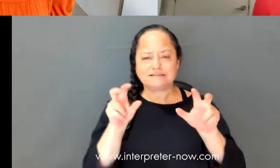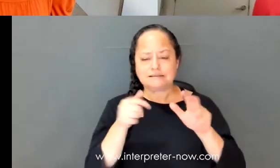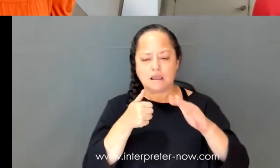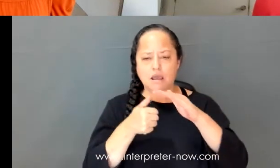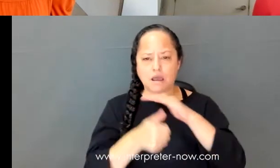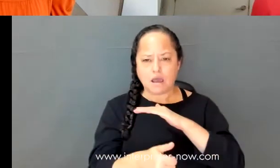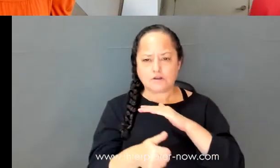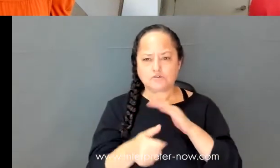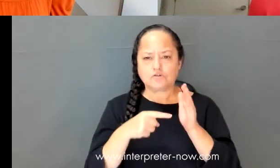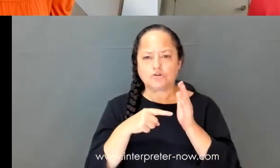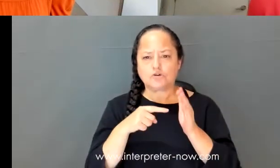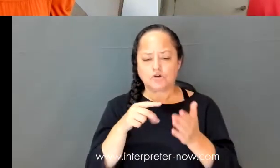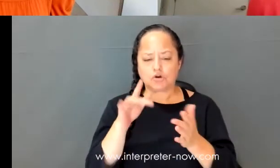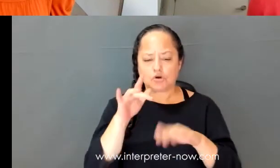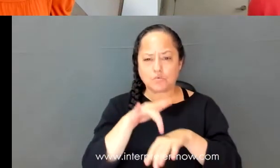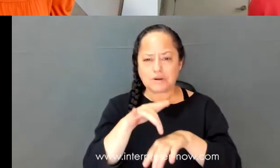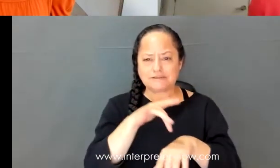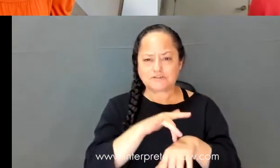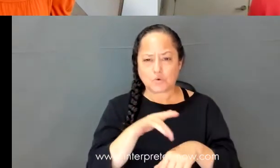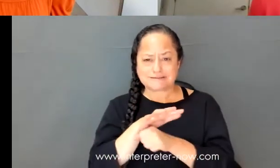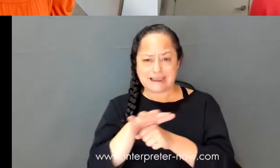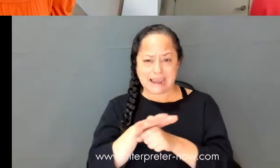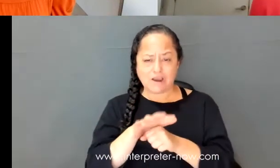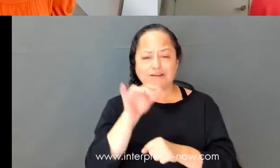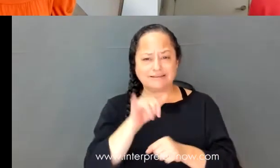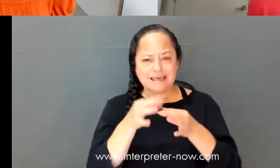and under-resourced areas because that's what's important to me.